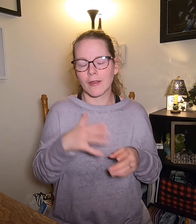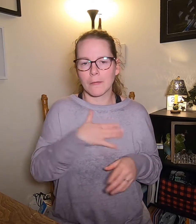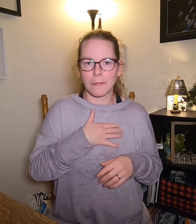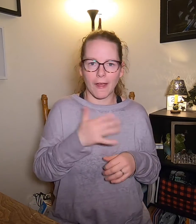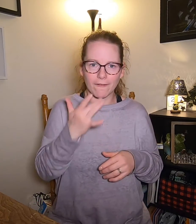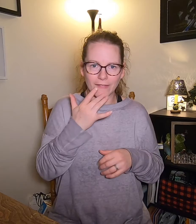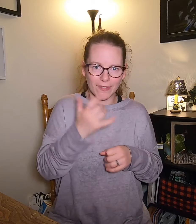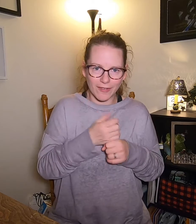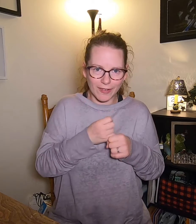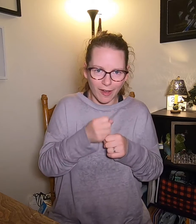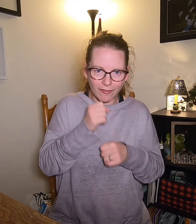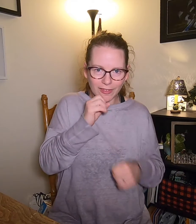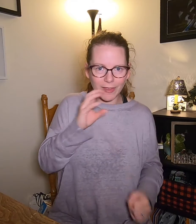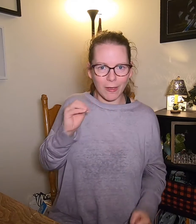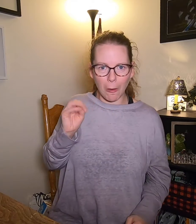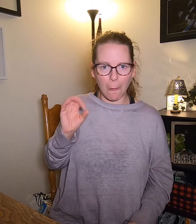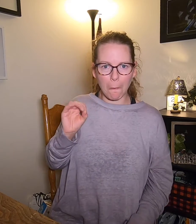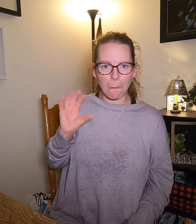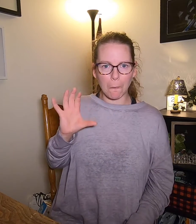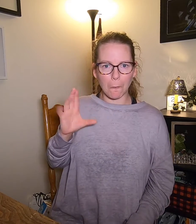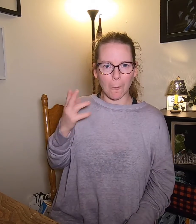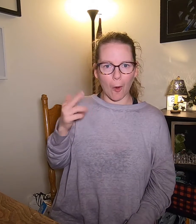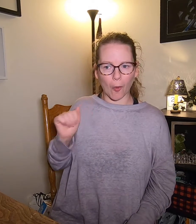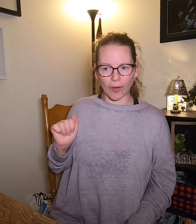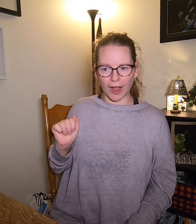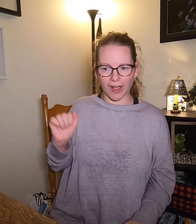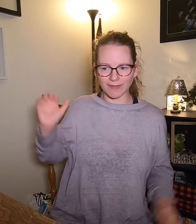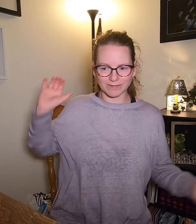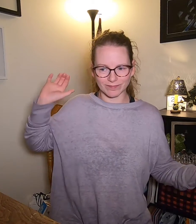My favorite coffee is Mocha